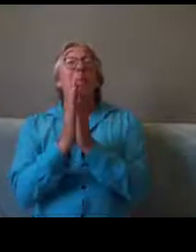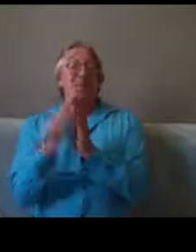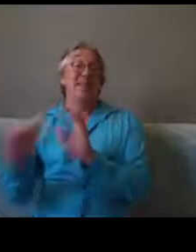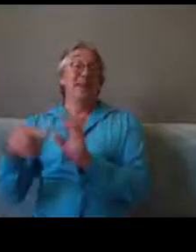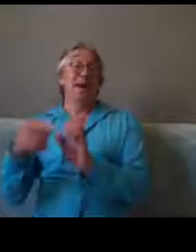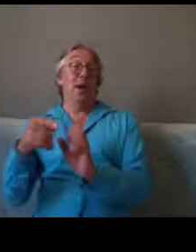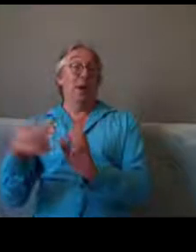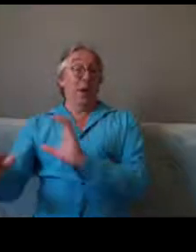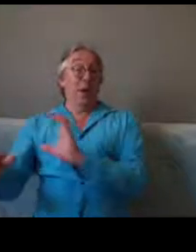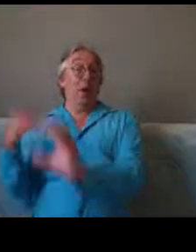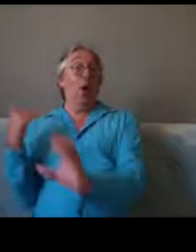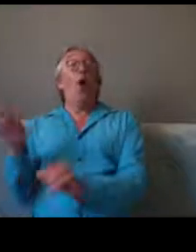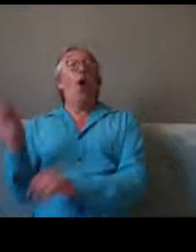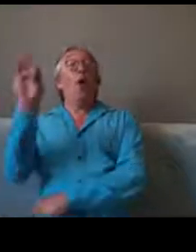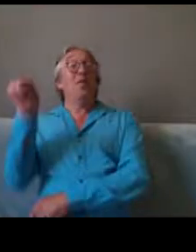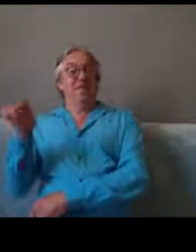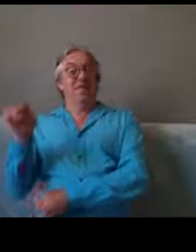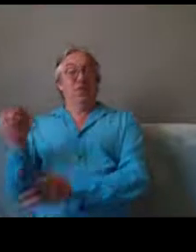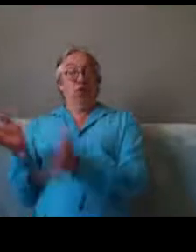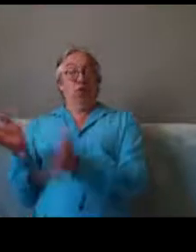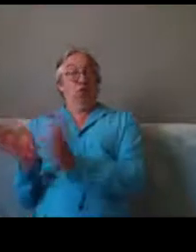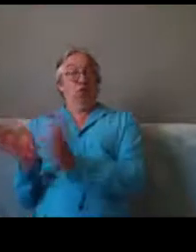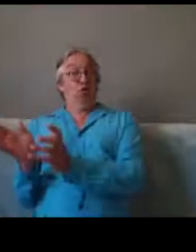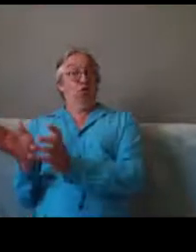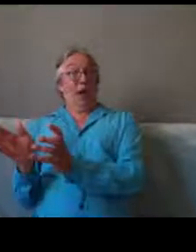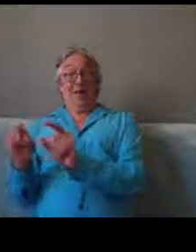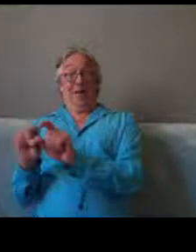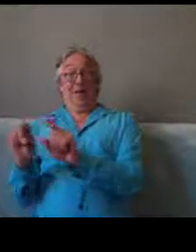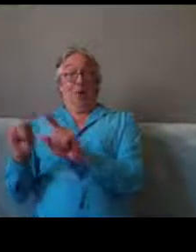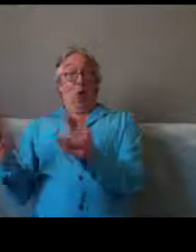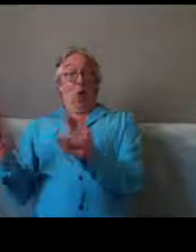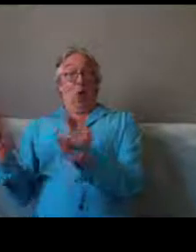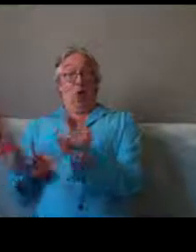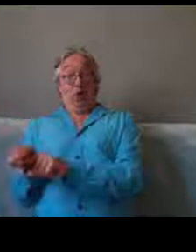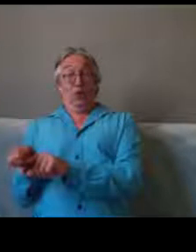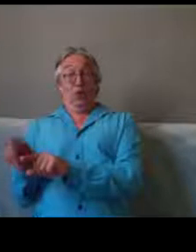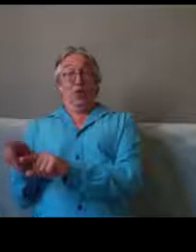international sign language available which is to be seen on the screen.